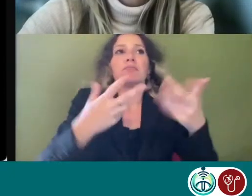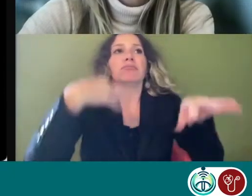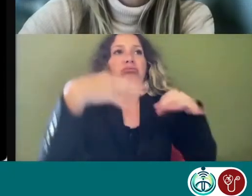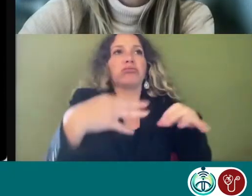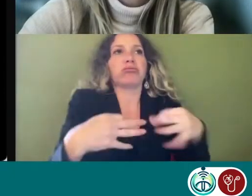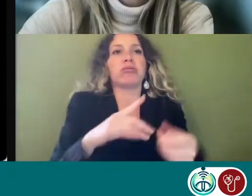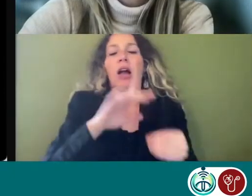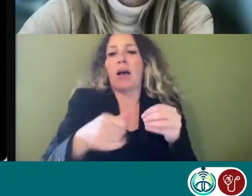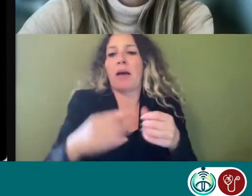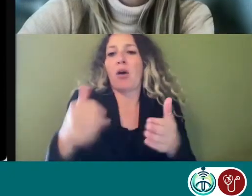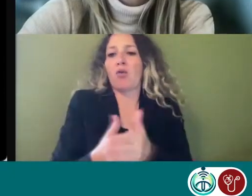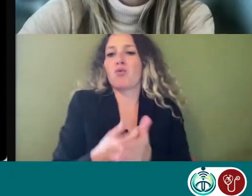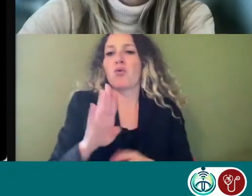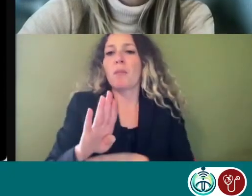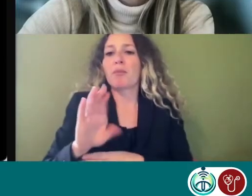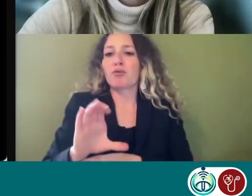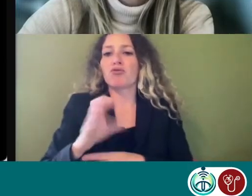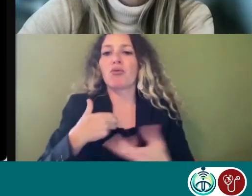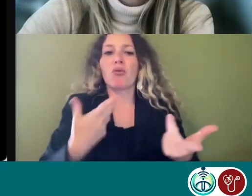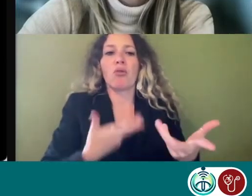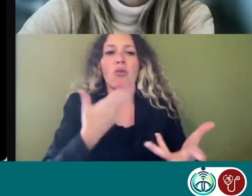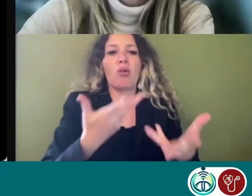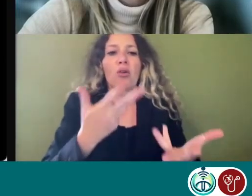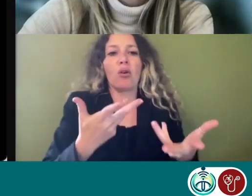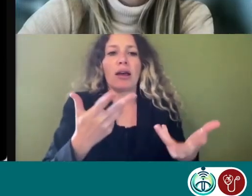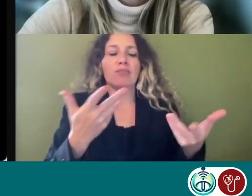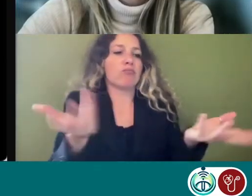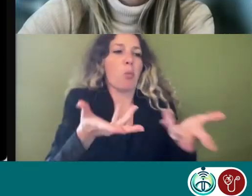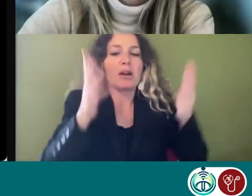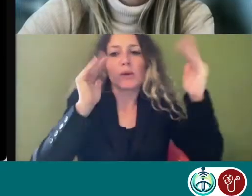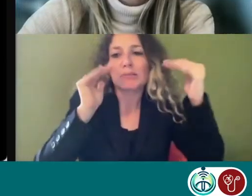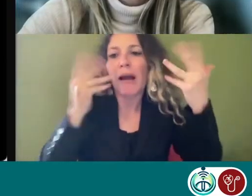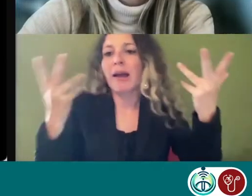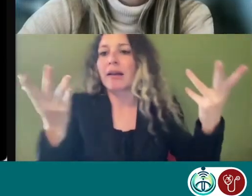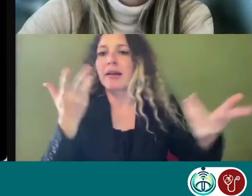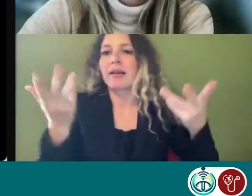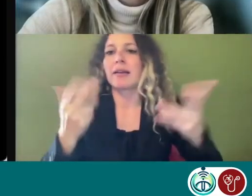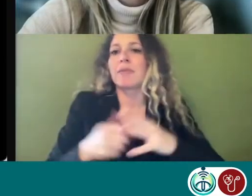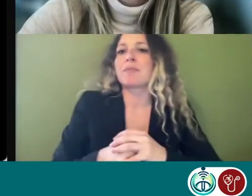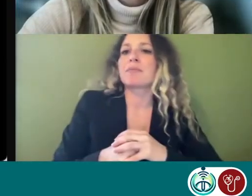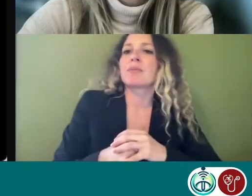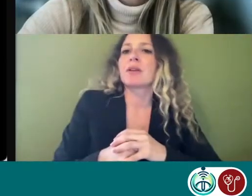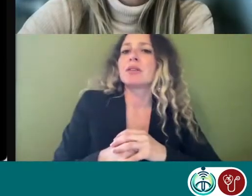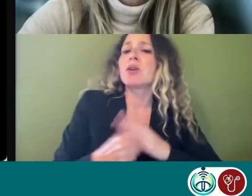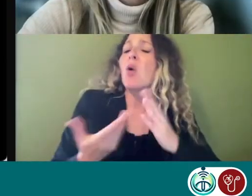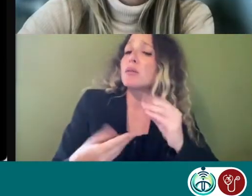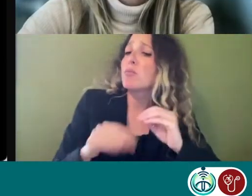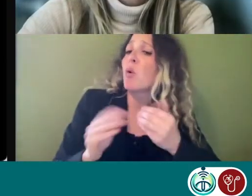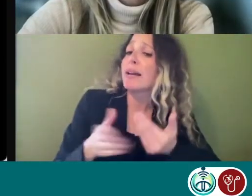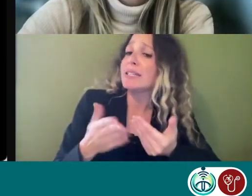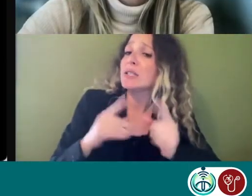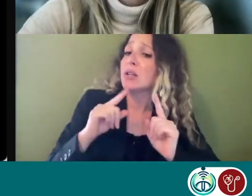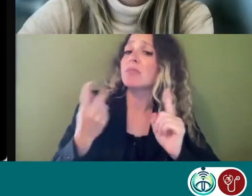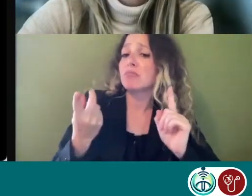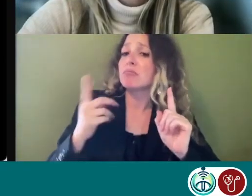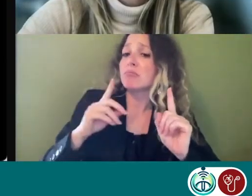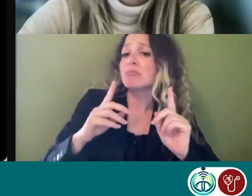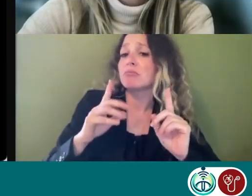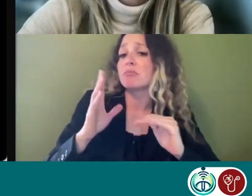So I think there were definitely people who highlighted both the way it made it easier to get to see a doctor as others have spoken about today, and some people found it